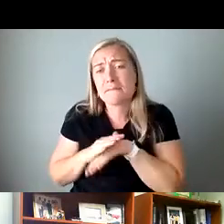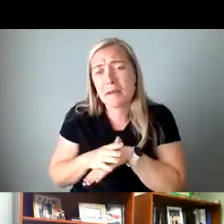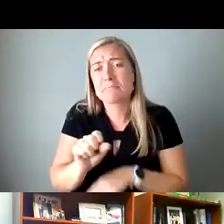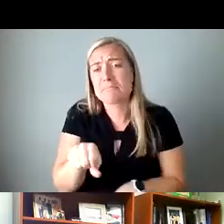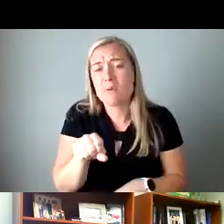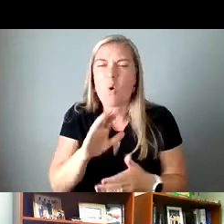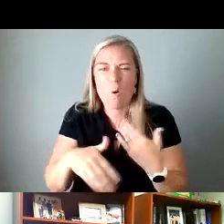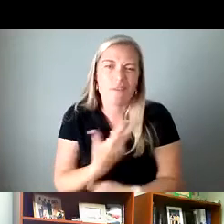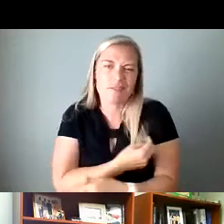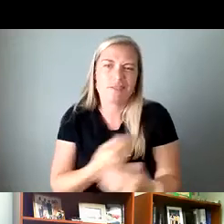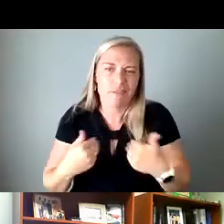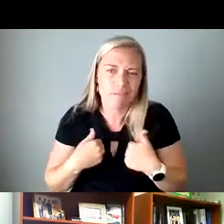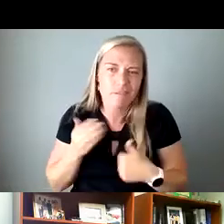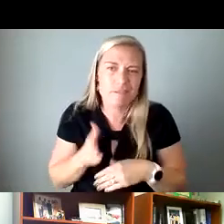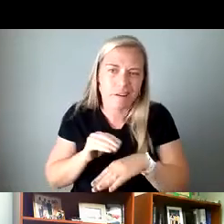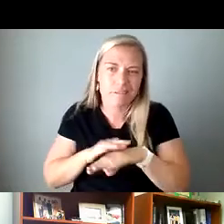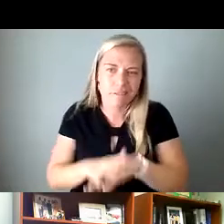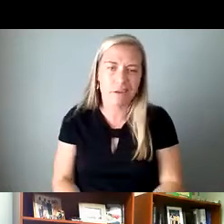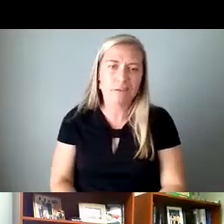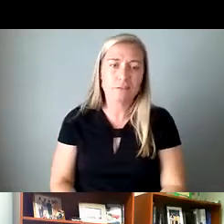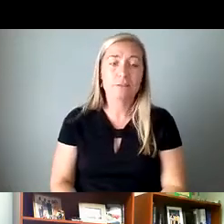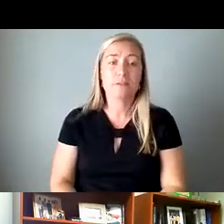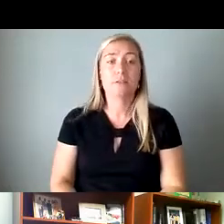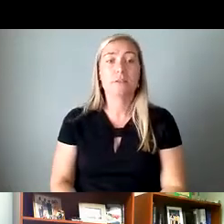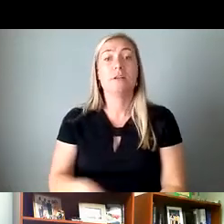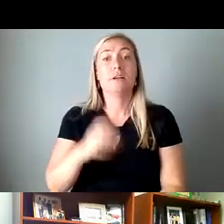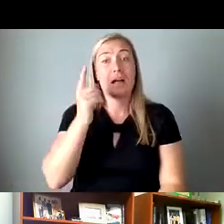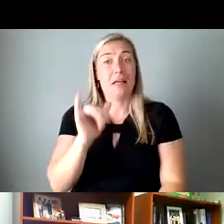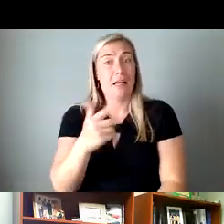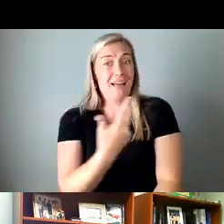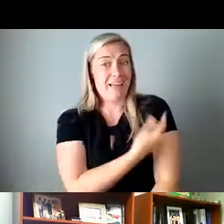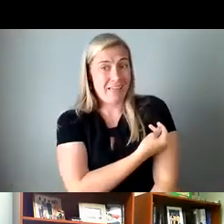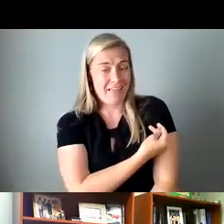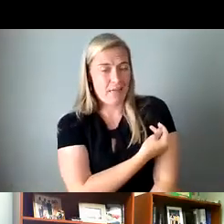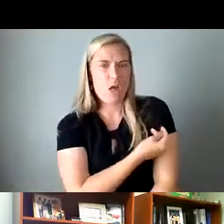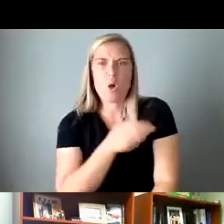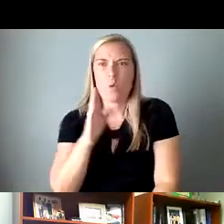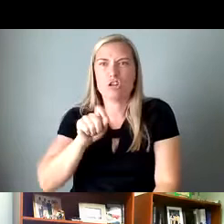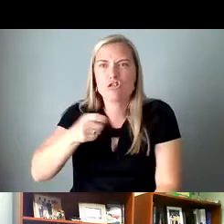vaccinated that vaccine will turn on your immune system. It's supposed to do that.